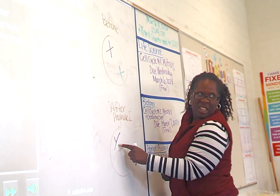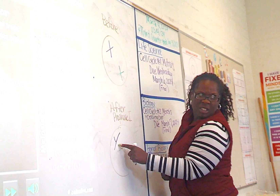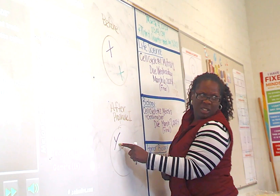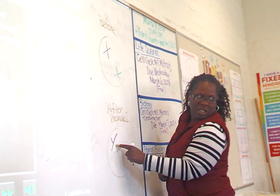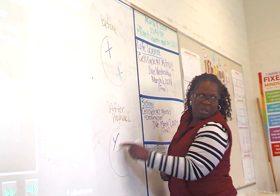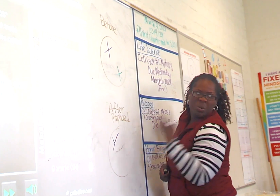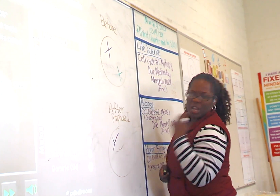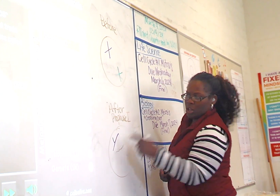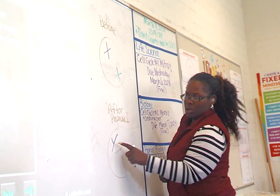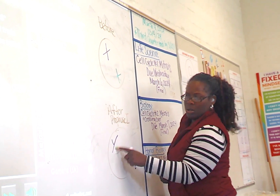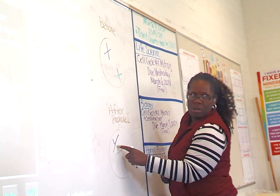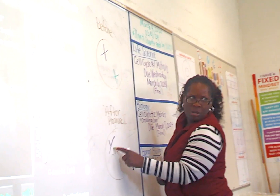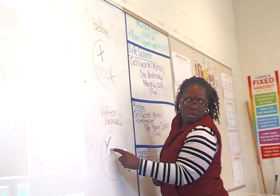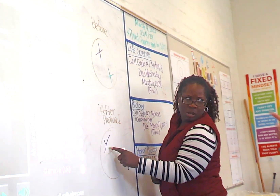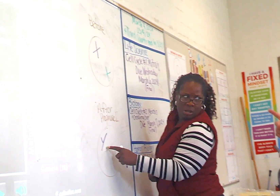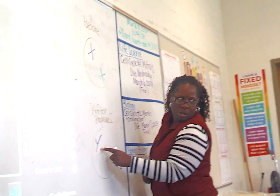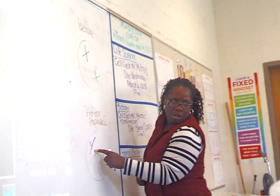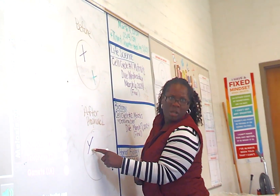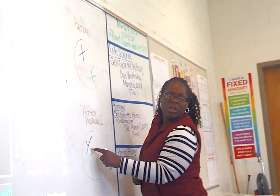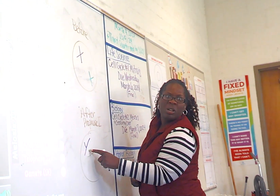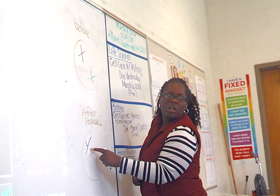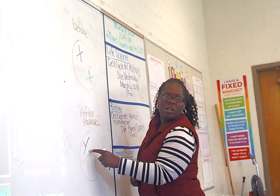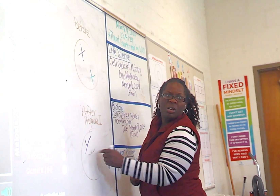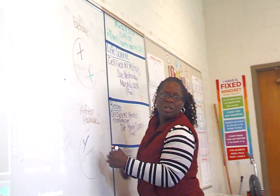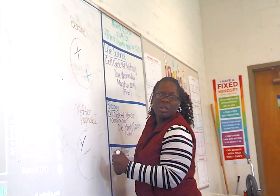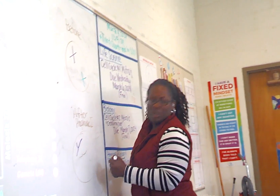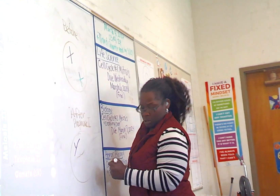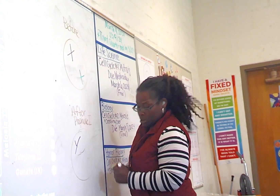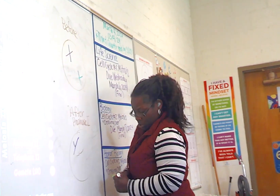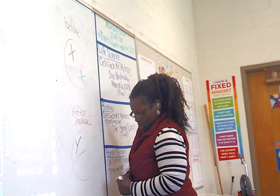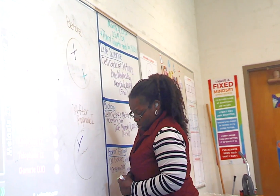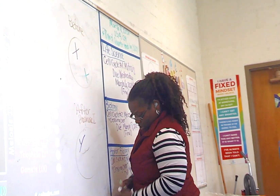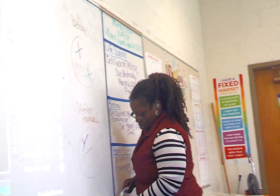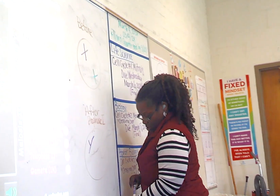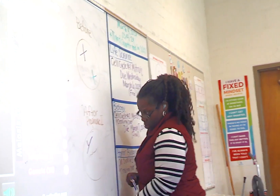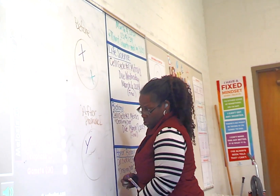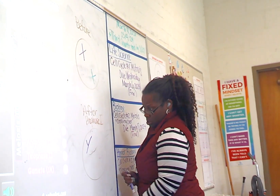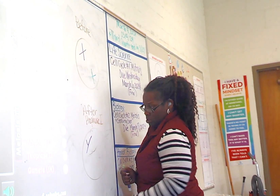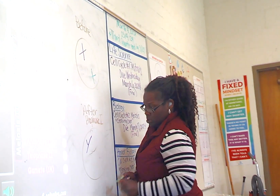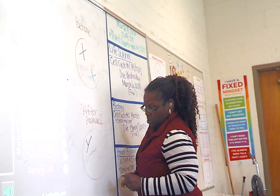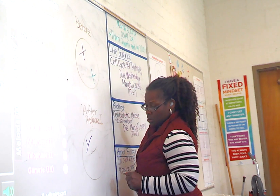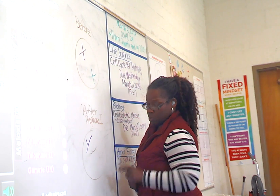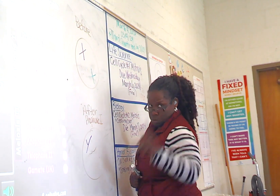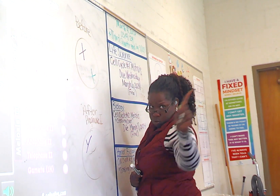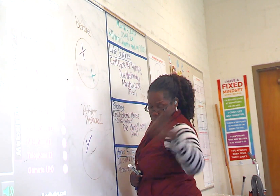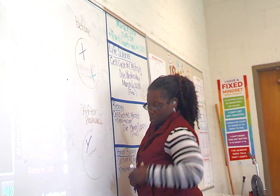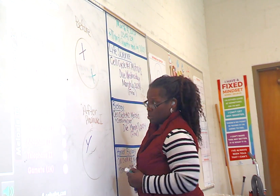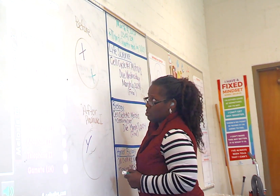What's this? What's this called? Yep.